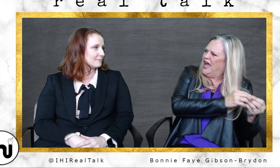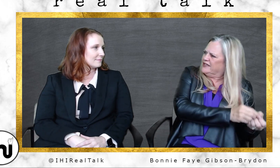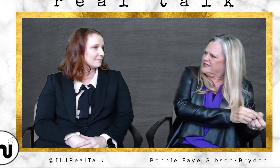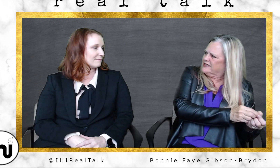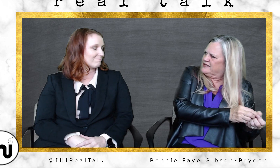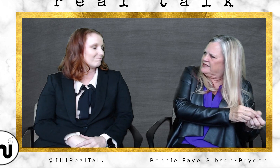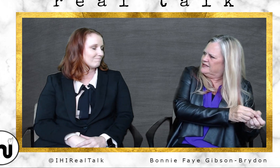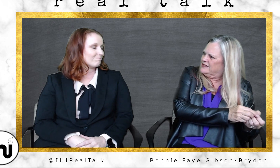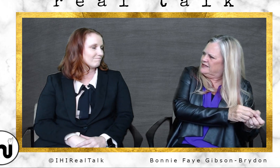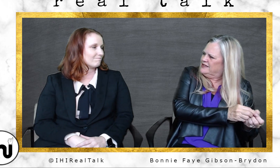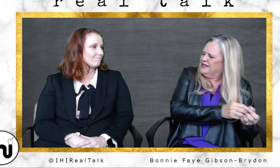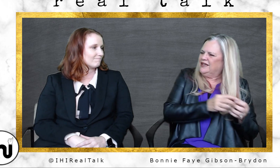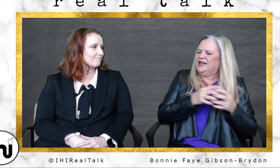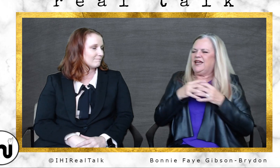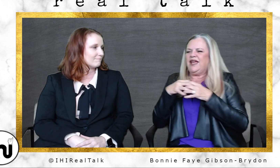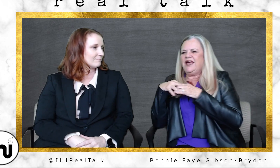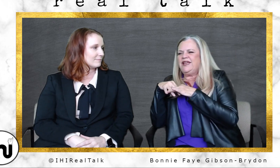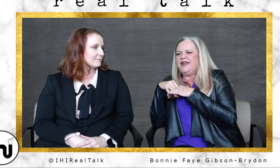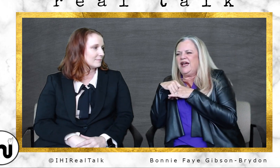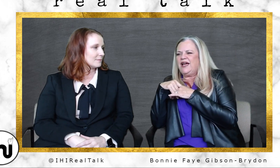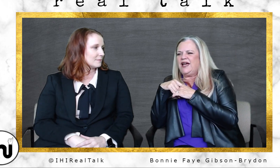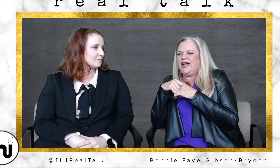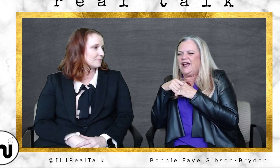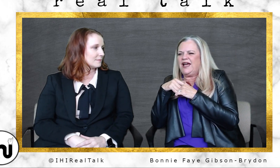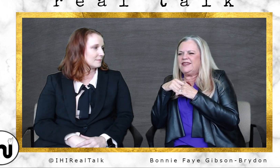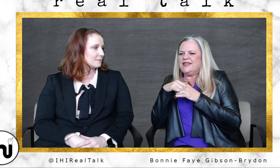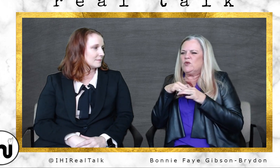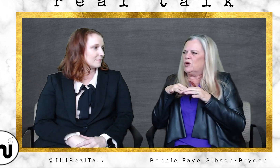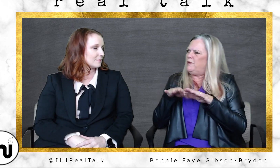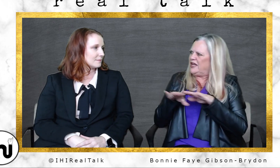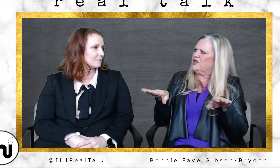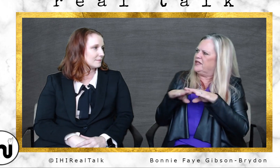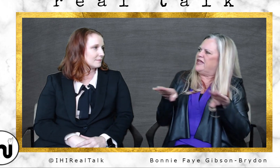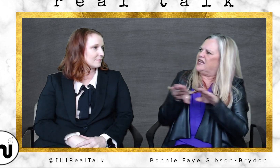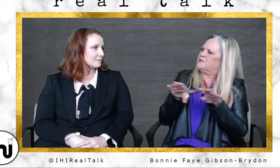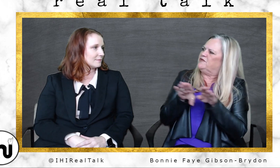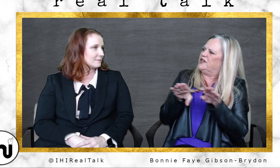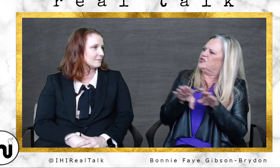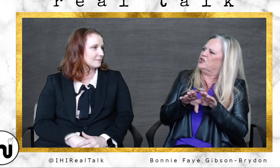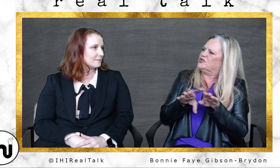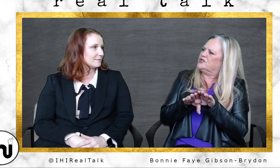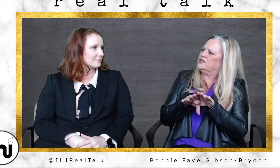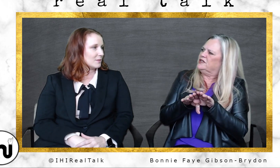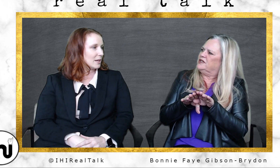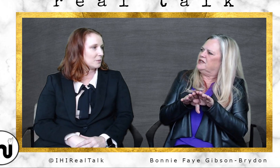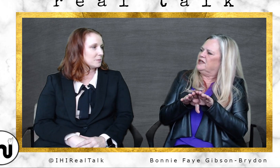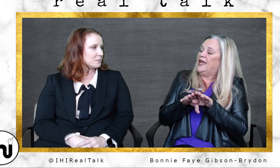And I think we're better than that as professionals Desirée: Yeah.